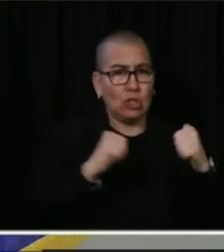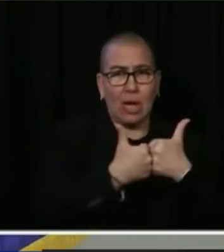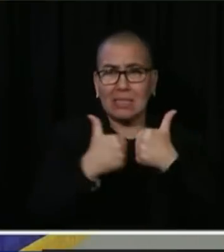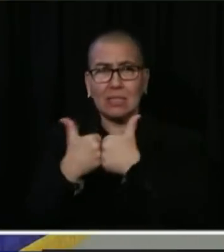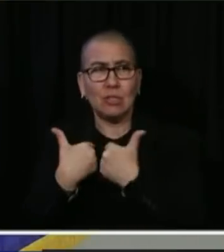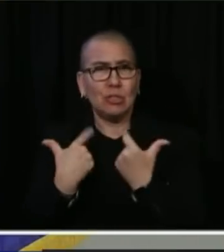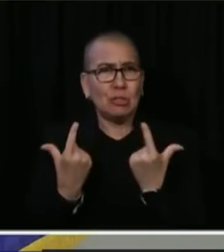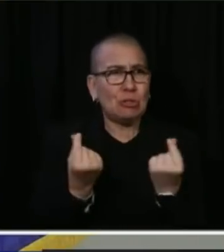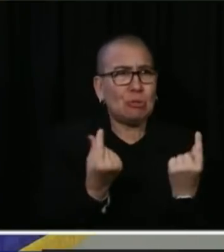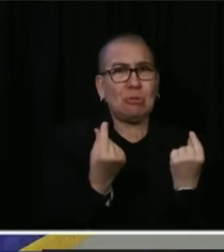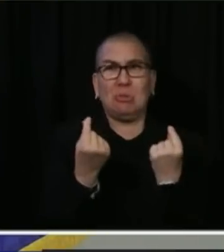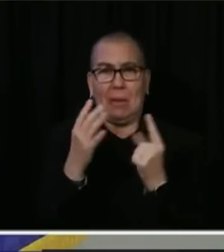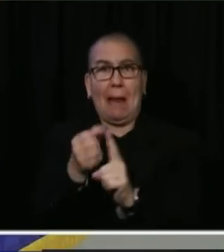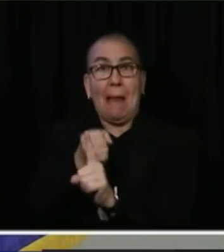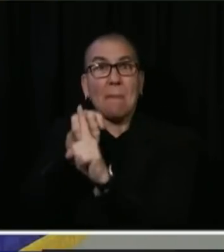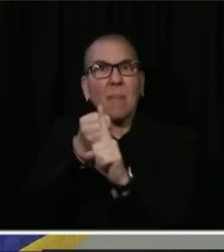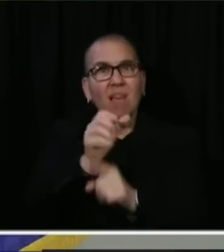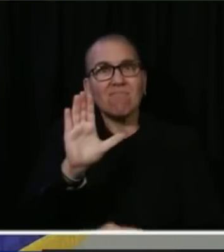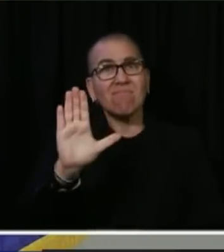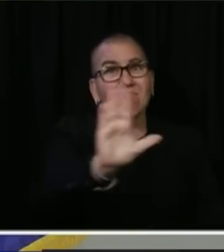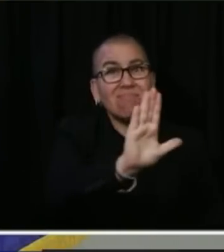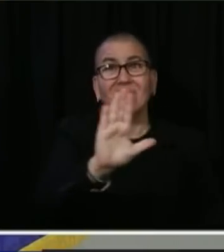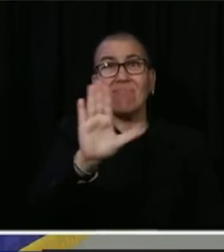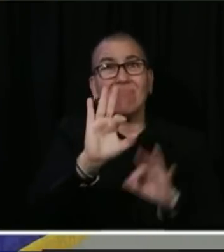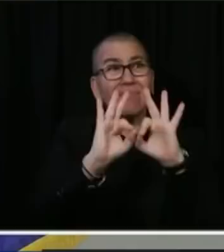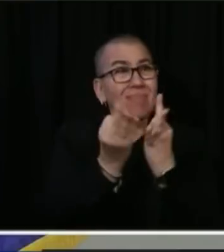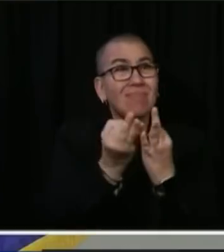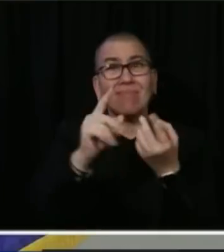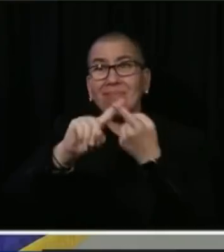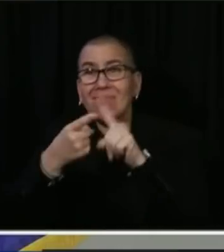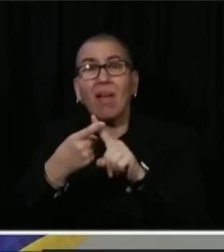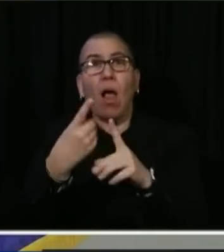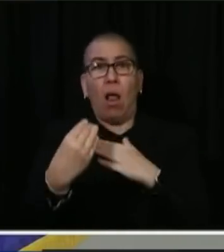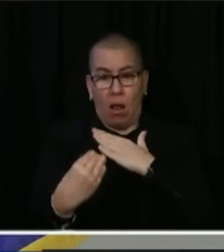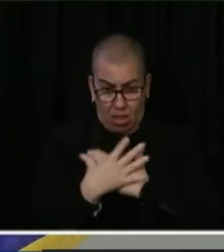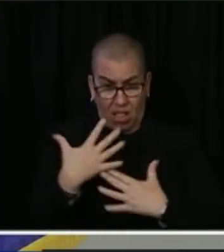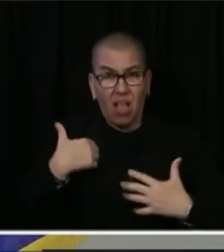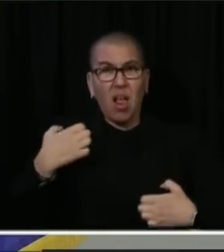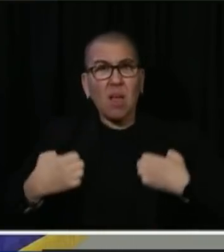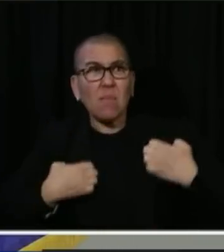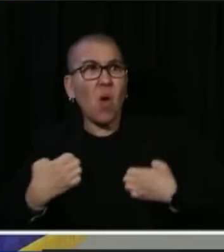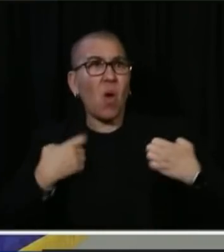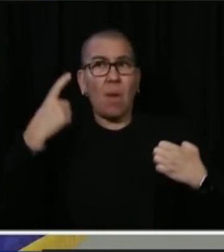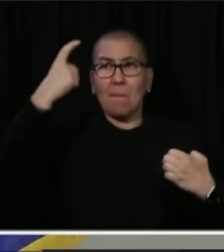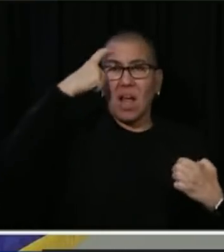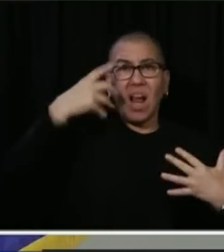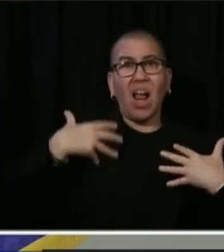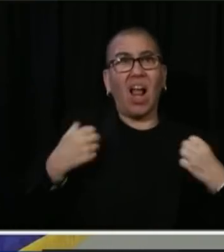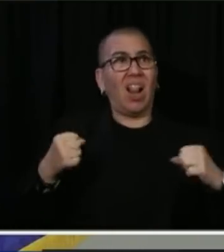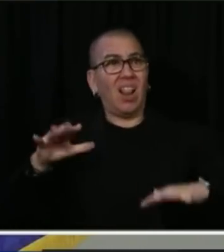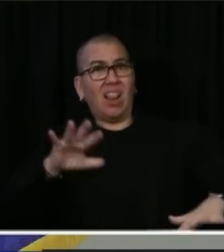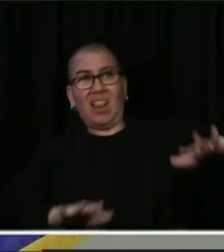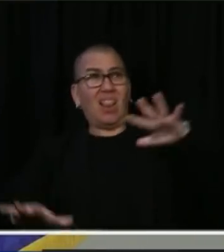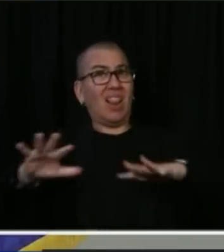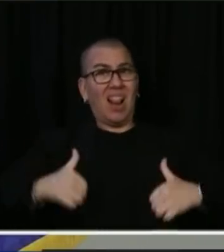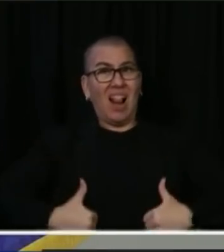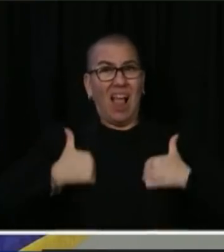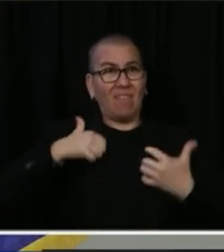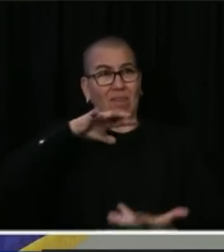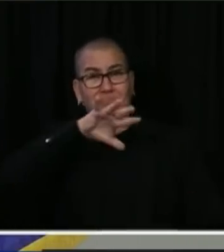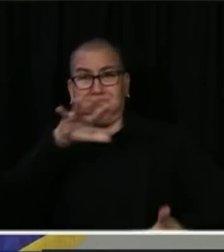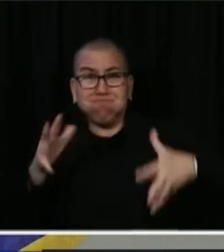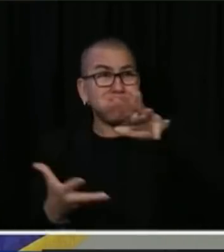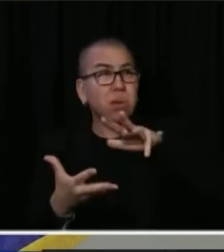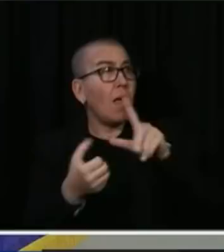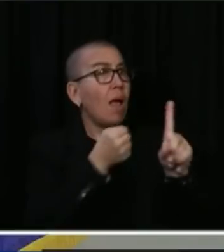WERE PAINFUL, INCLUDING TOUGH